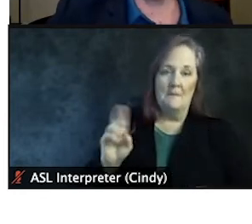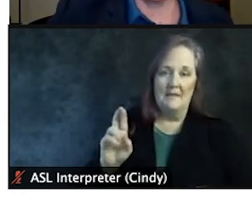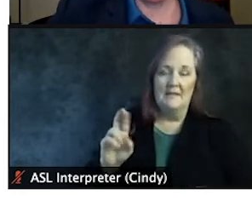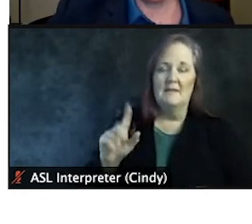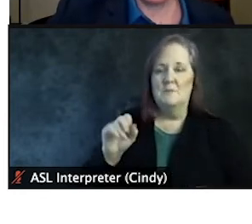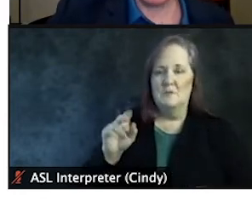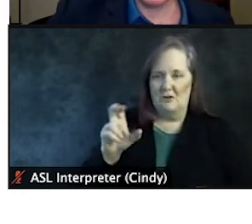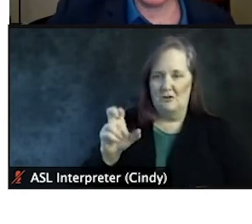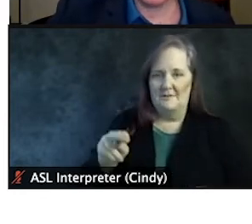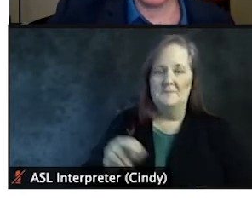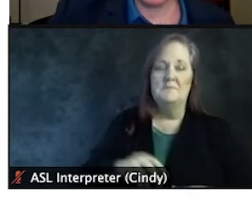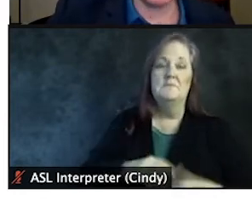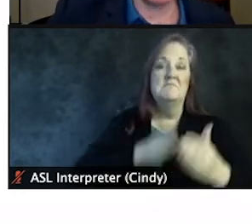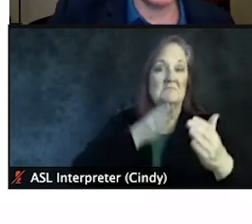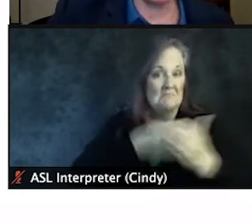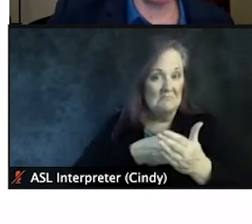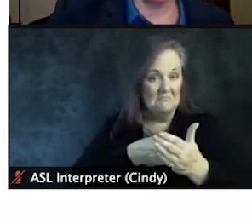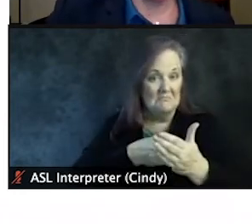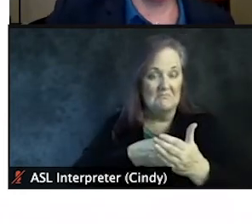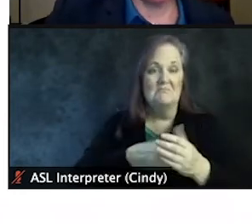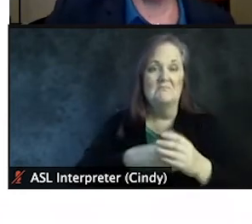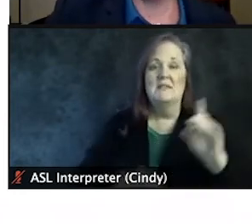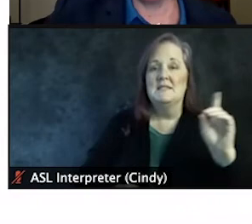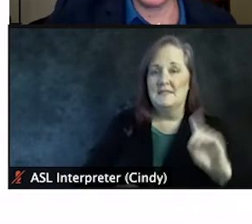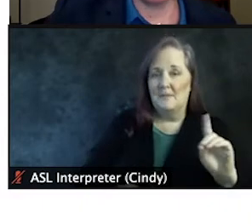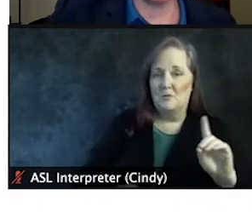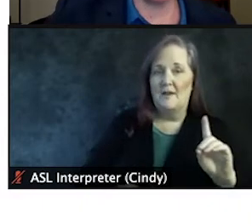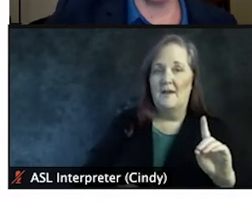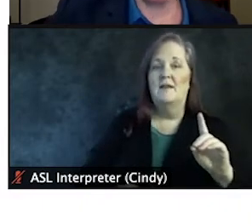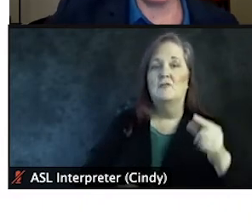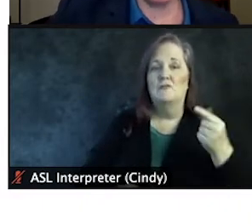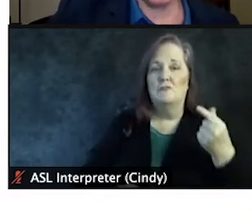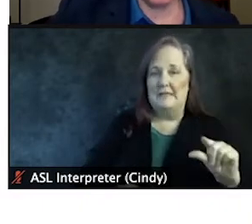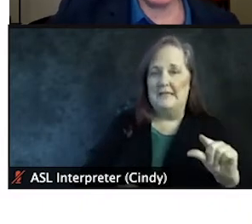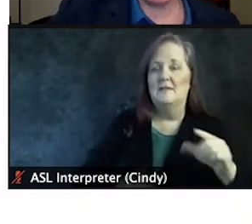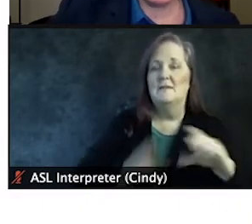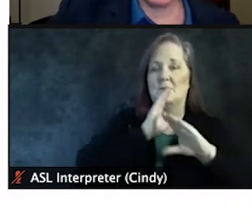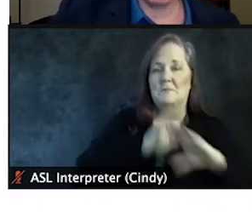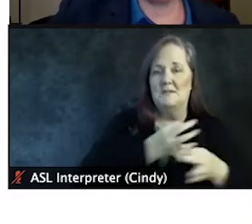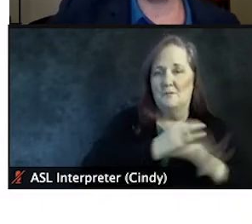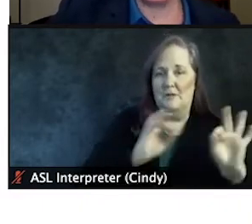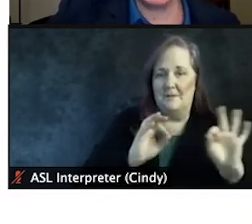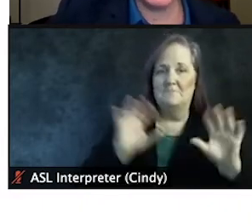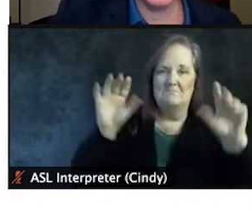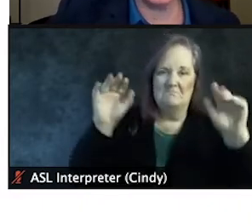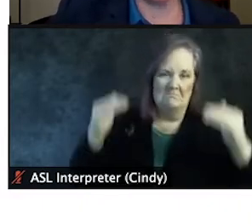they think this makes a big difference to their bottom line. Lyft, Doordash, also almost $50 million.